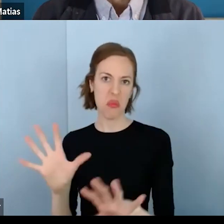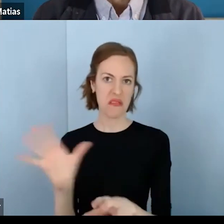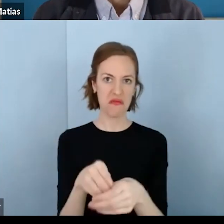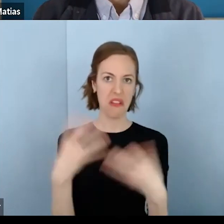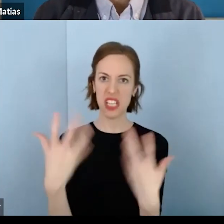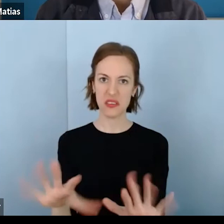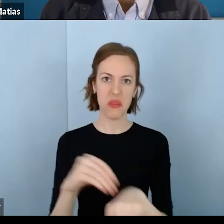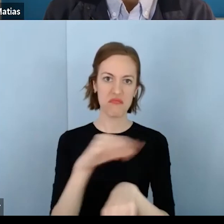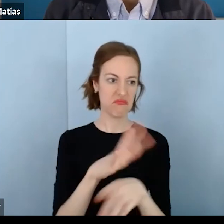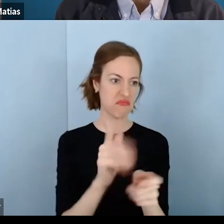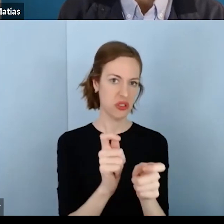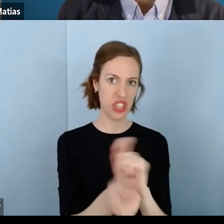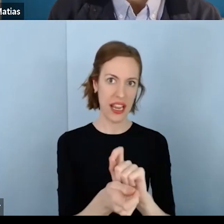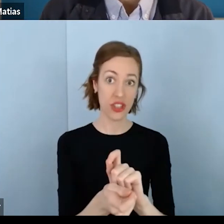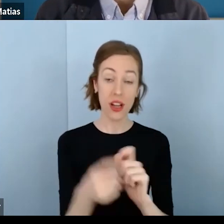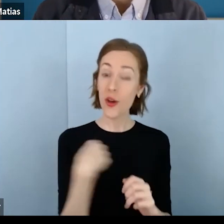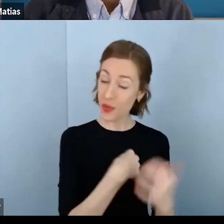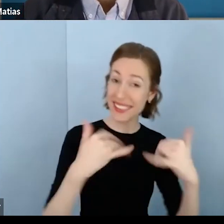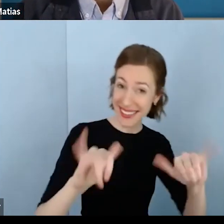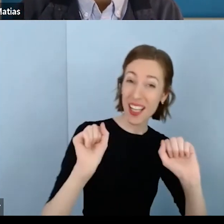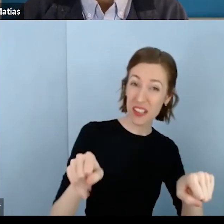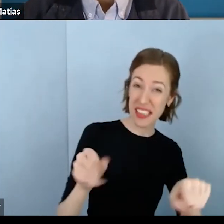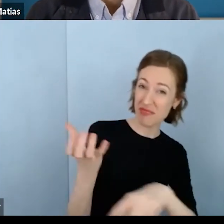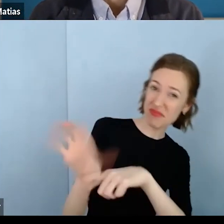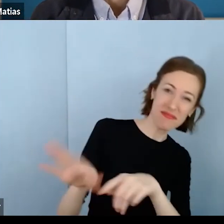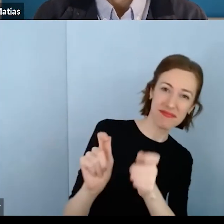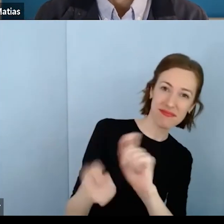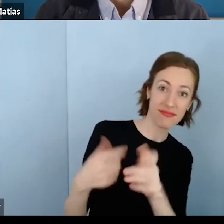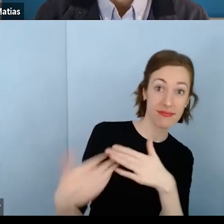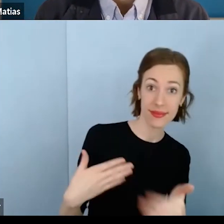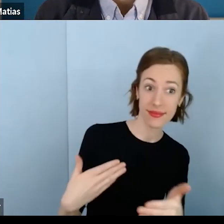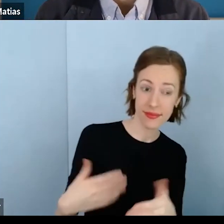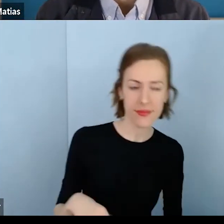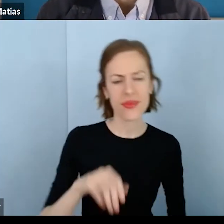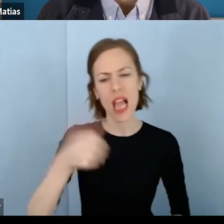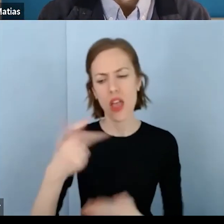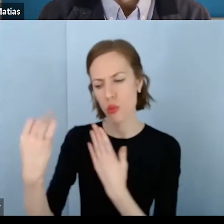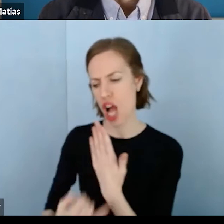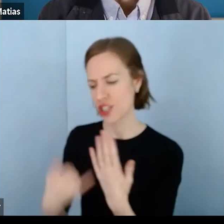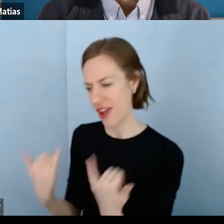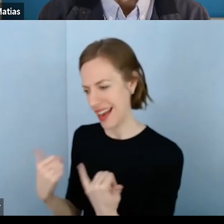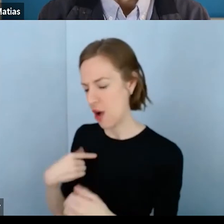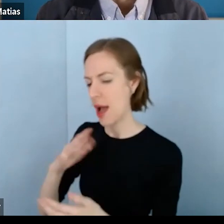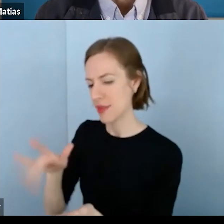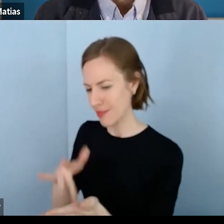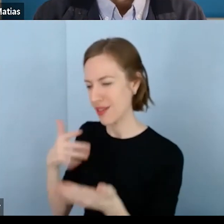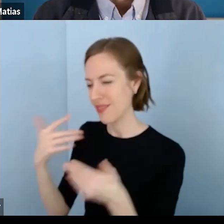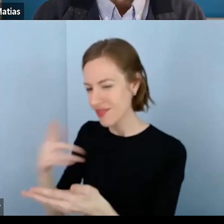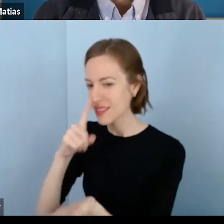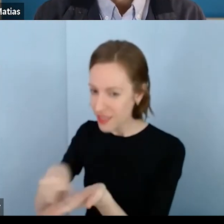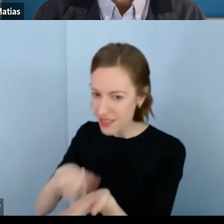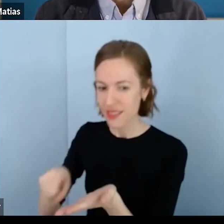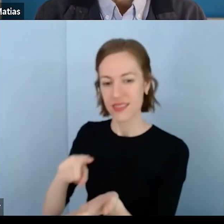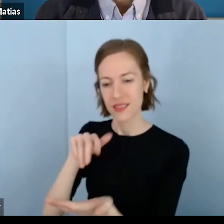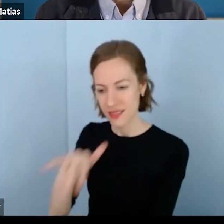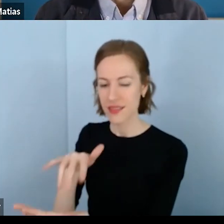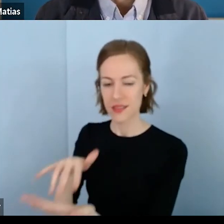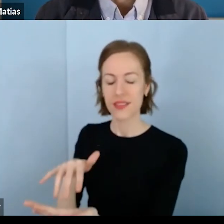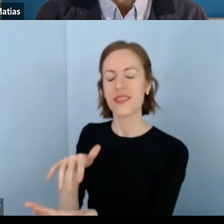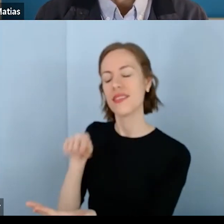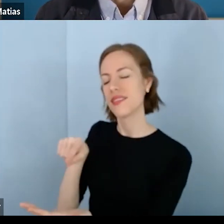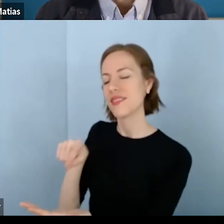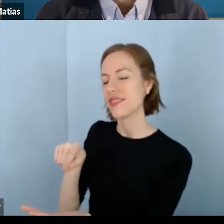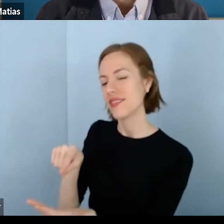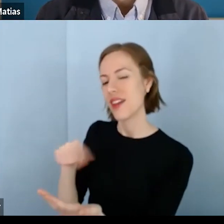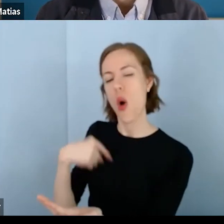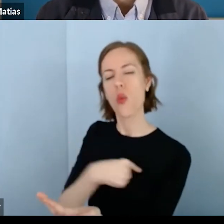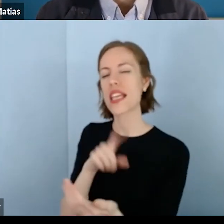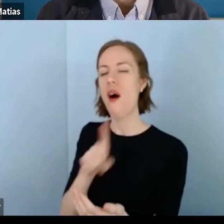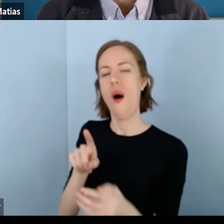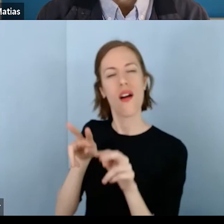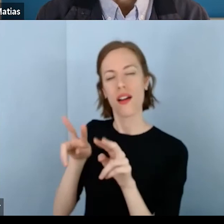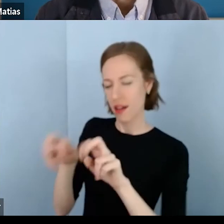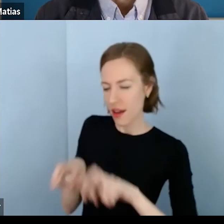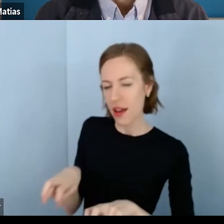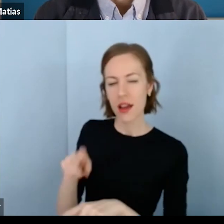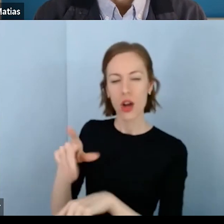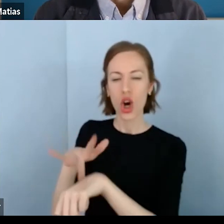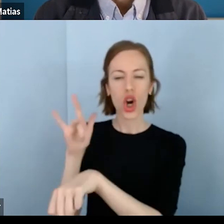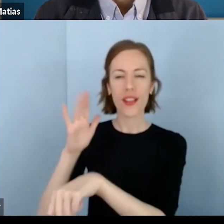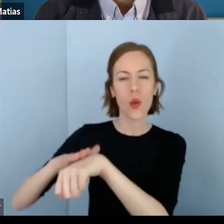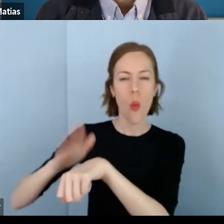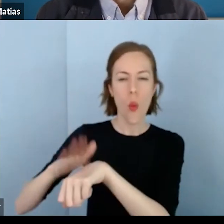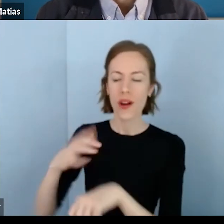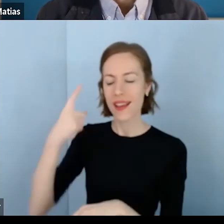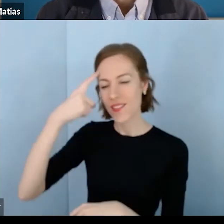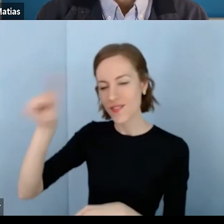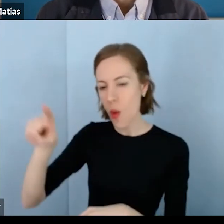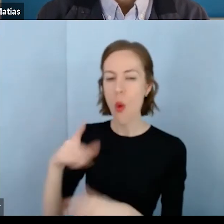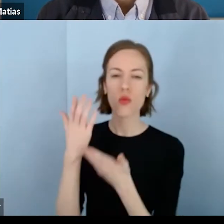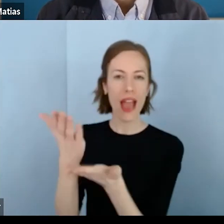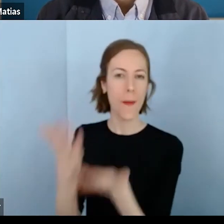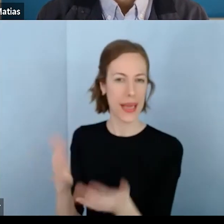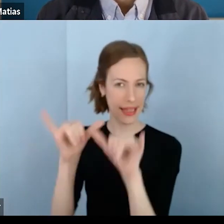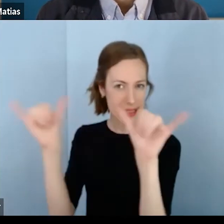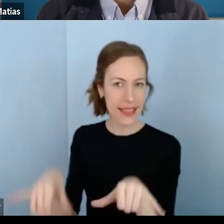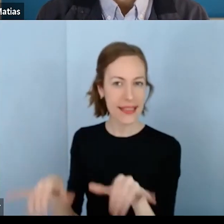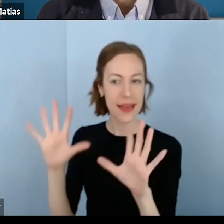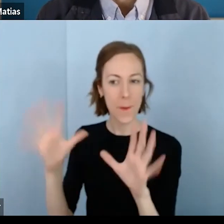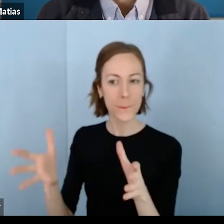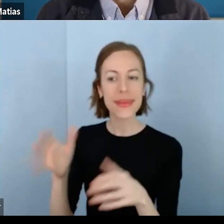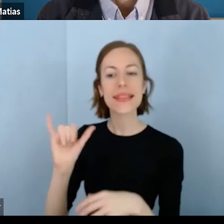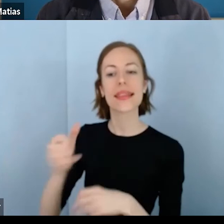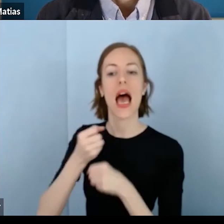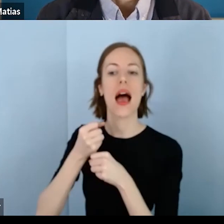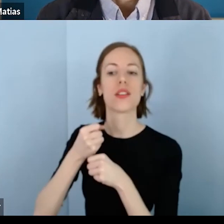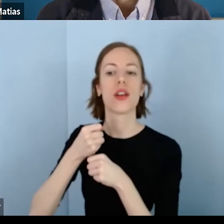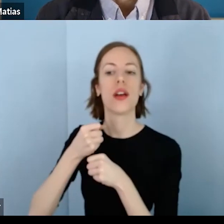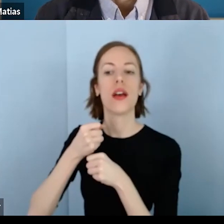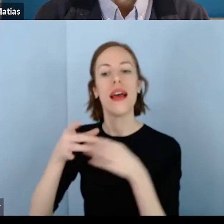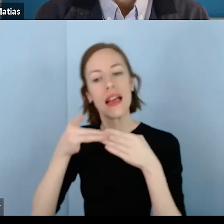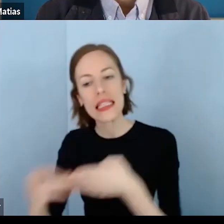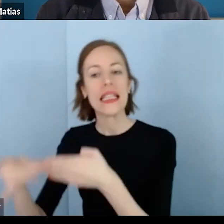And I have a number of other studies that are in progress. One is in prep right now that looks at actually kind of an early warning and automated countermeasure to recommender systems that create conflict and harassment.